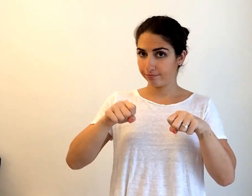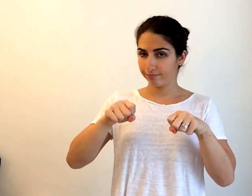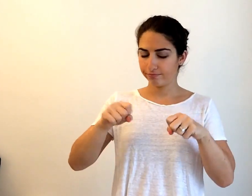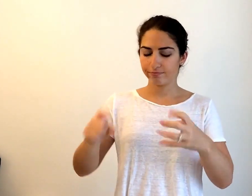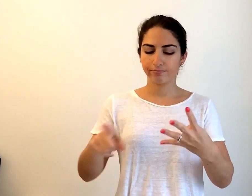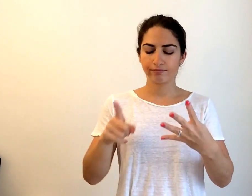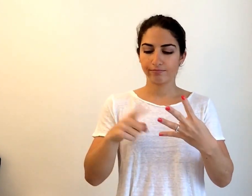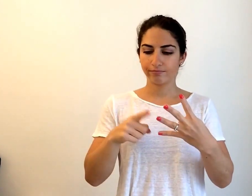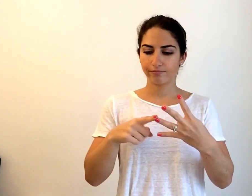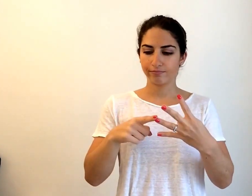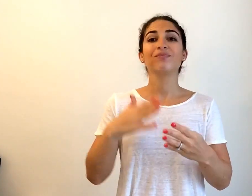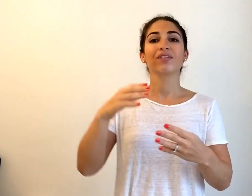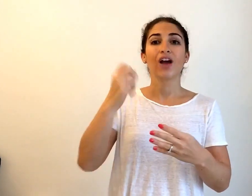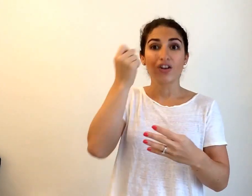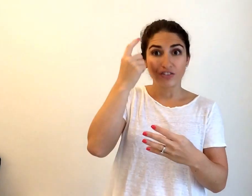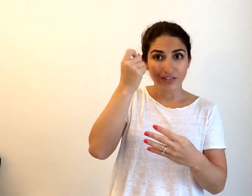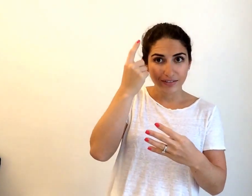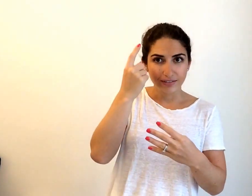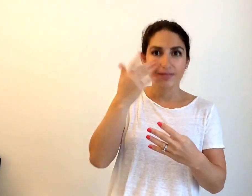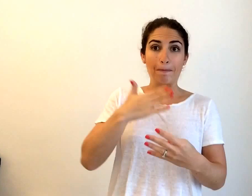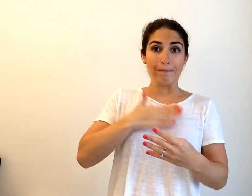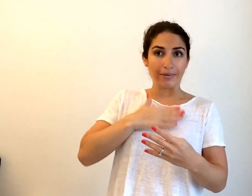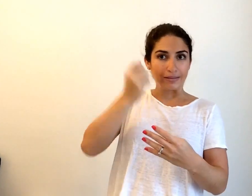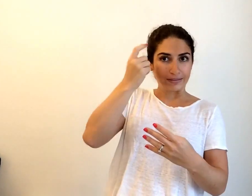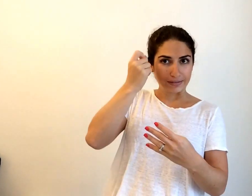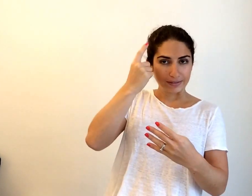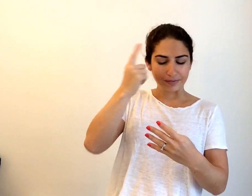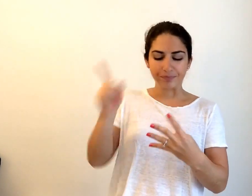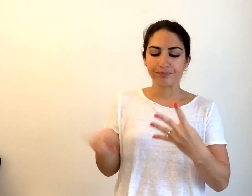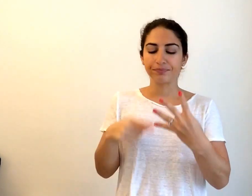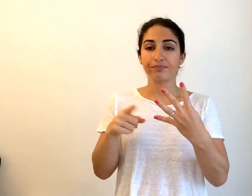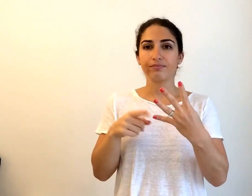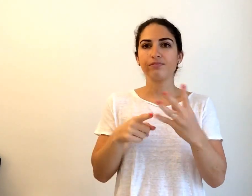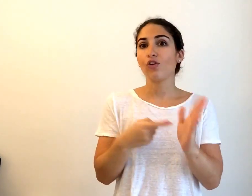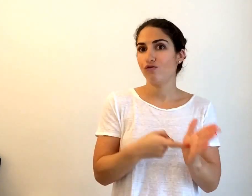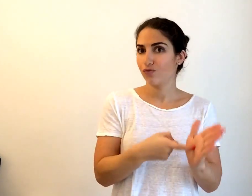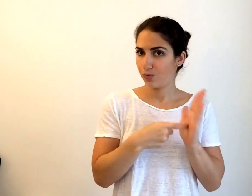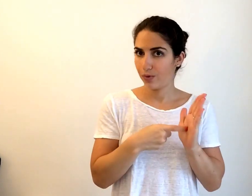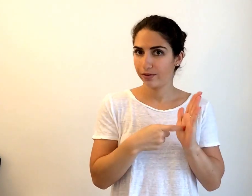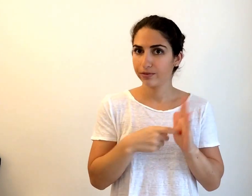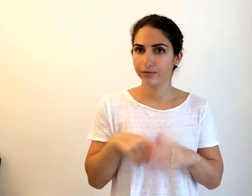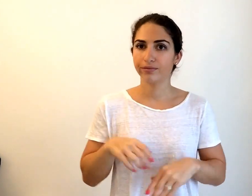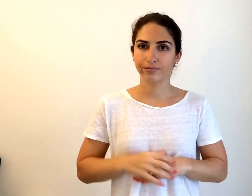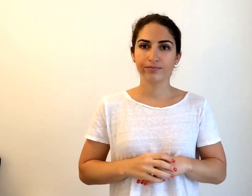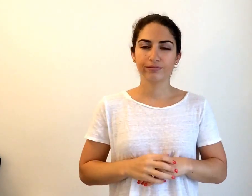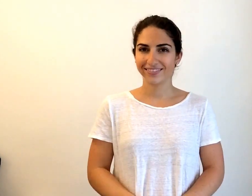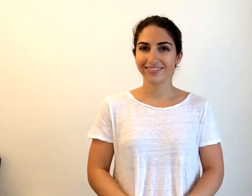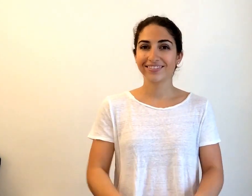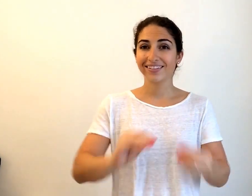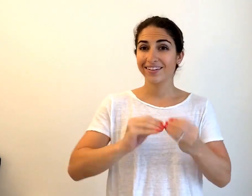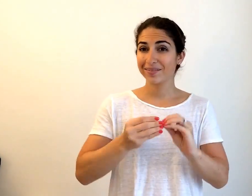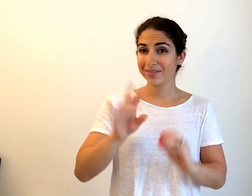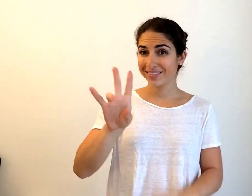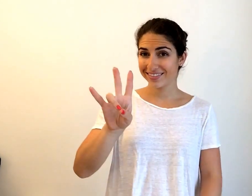conceptually, my UNDERSTANDING / my take on something, and a REQUIREMENT.